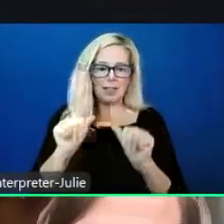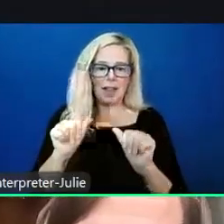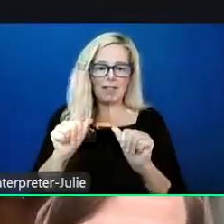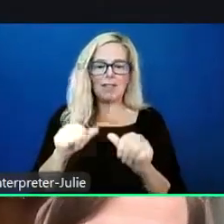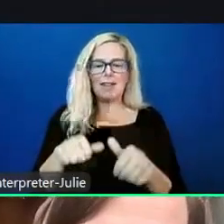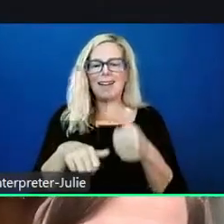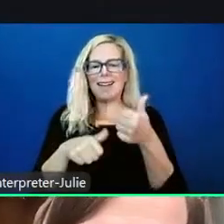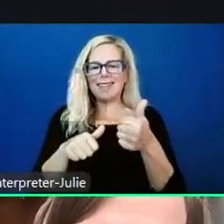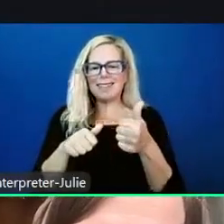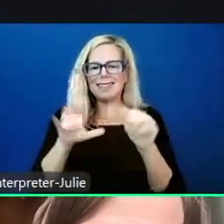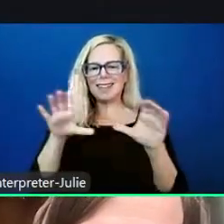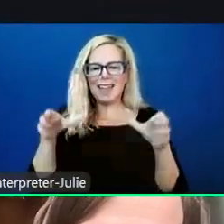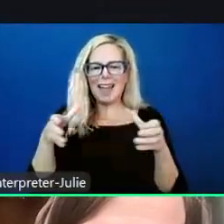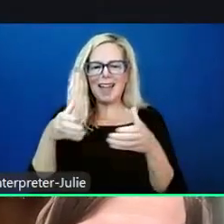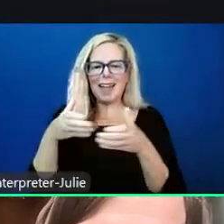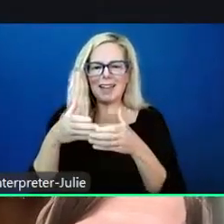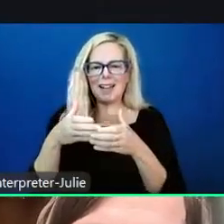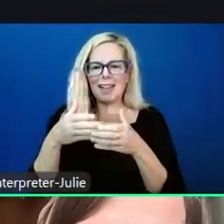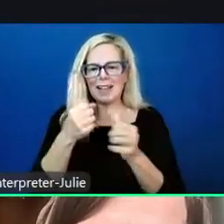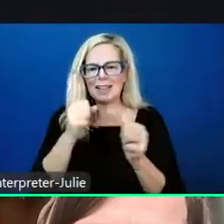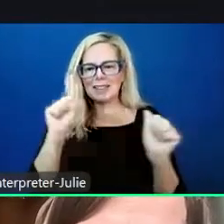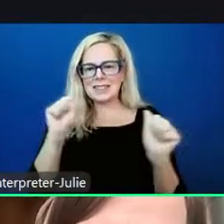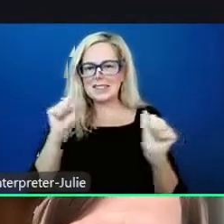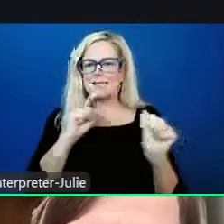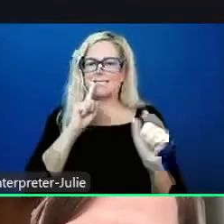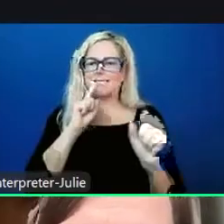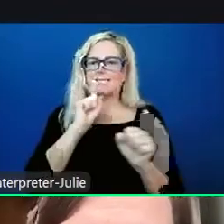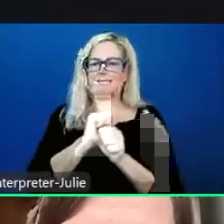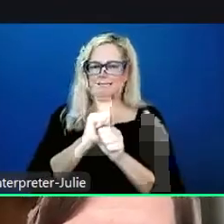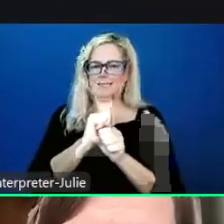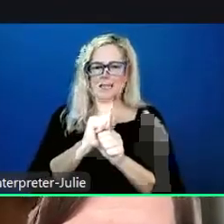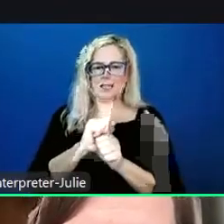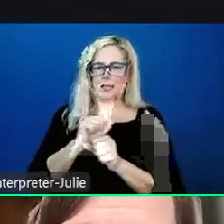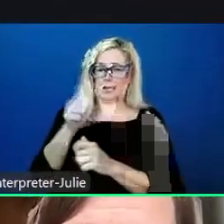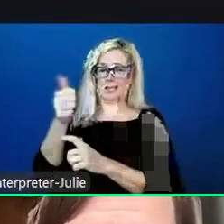we try to address and identify and address inequities within